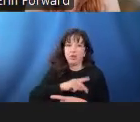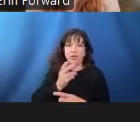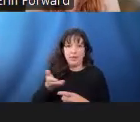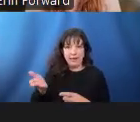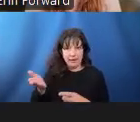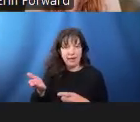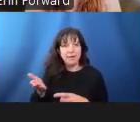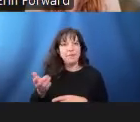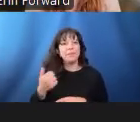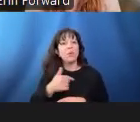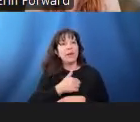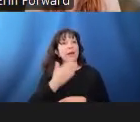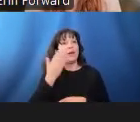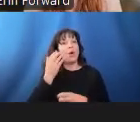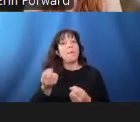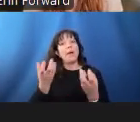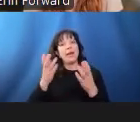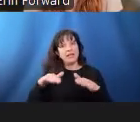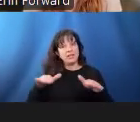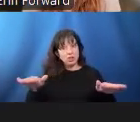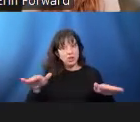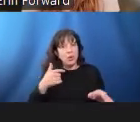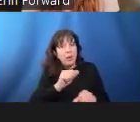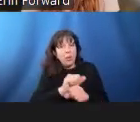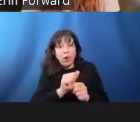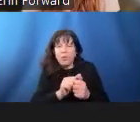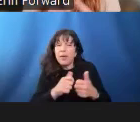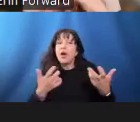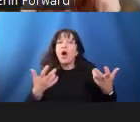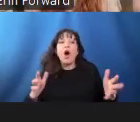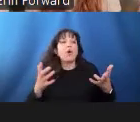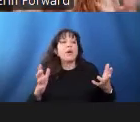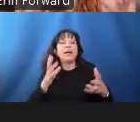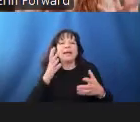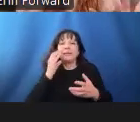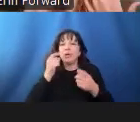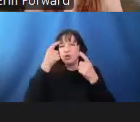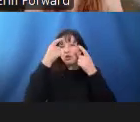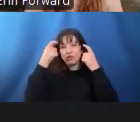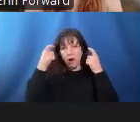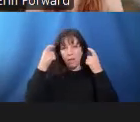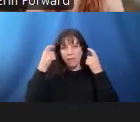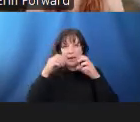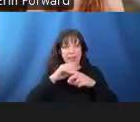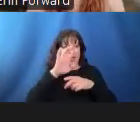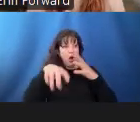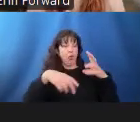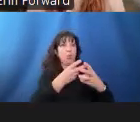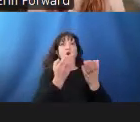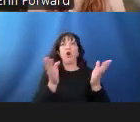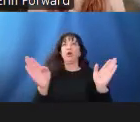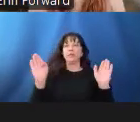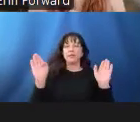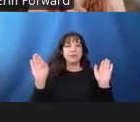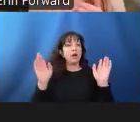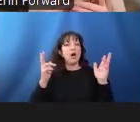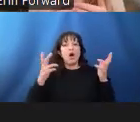that a lot of the children we work with already experience a lot of trauma just in their world. And so I'm going to be